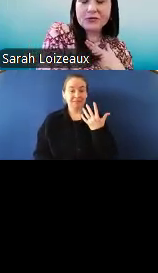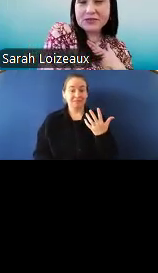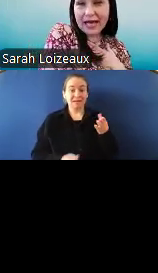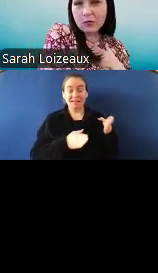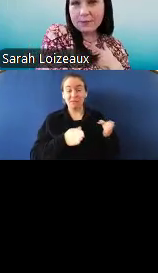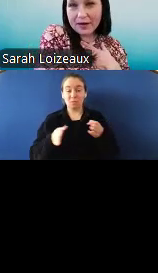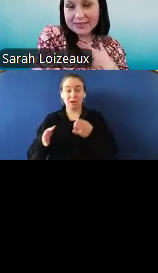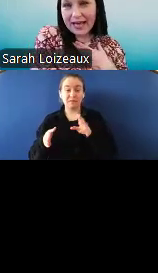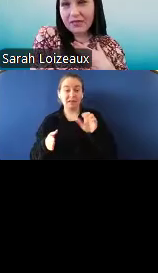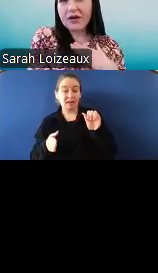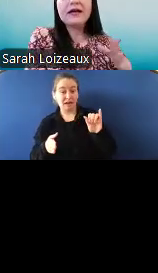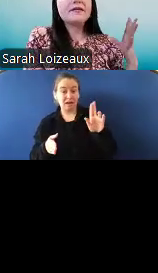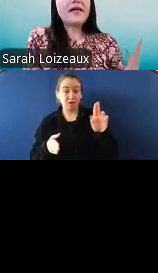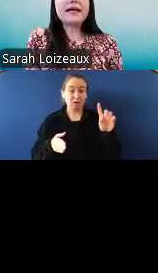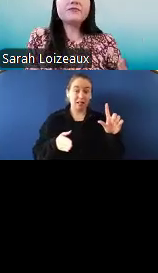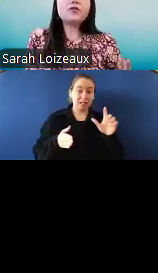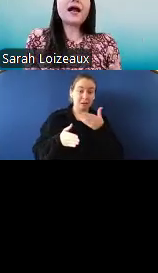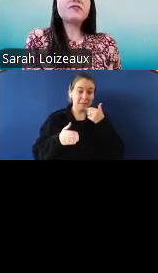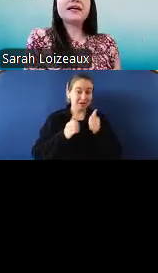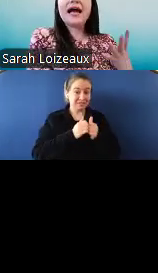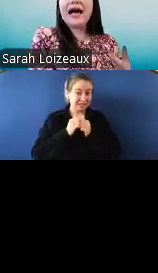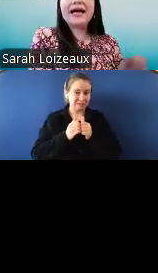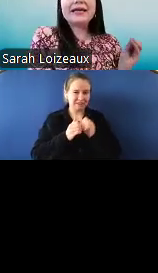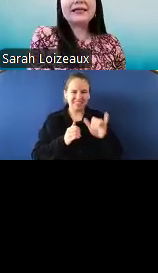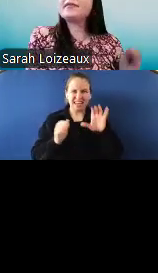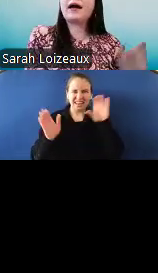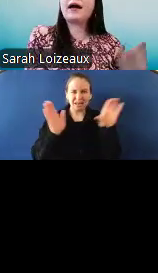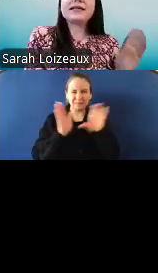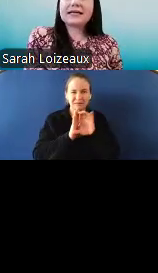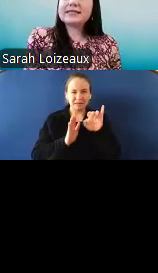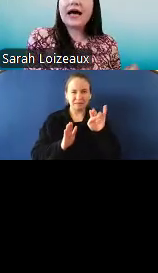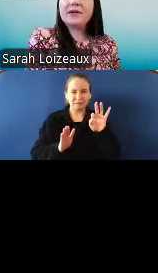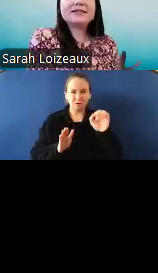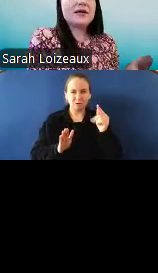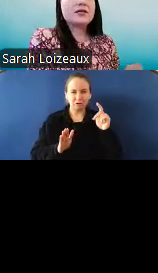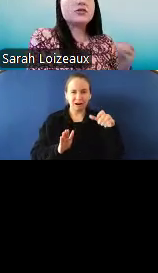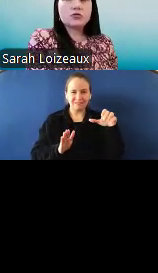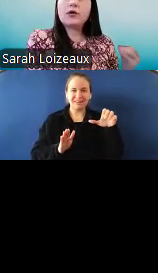UDL work better together, that infographic, I keep that on my desktop. It has been a super